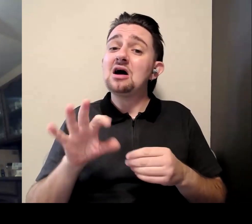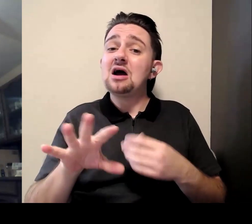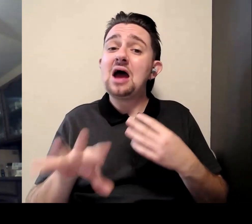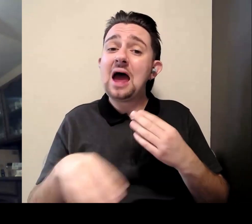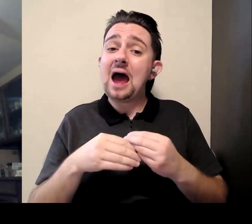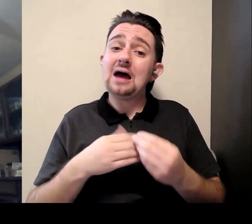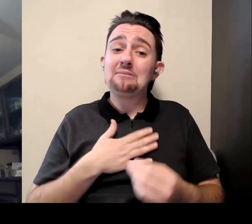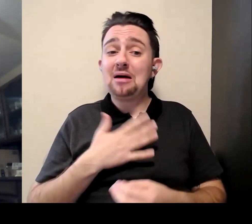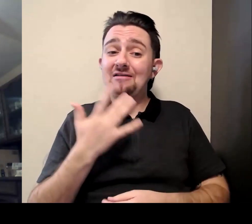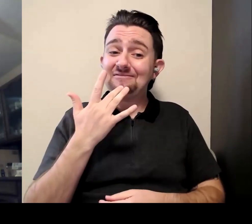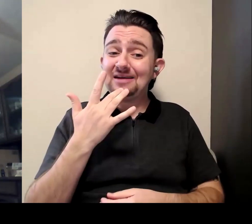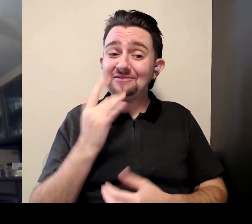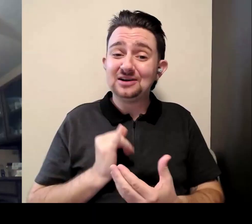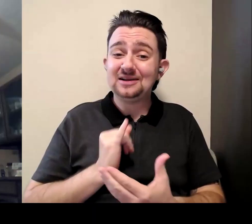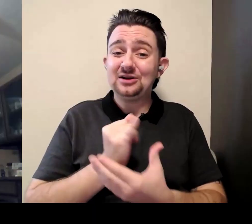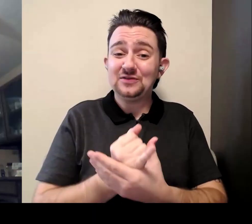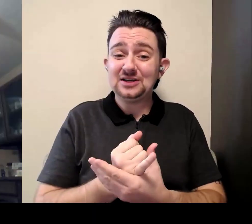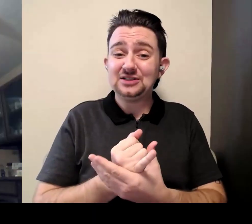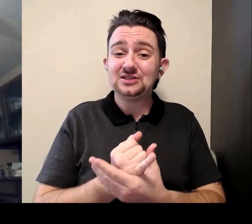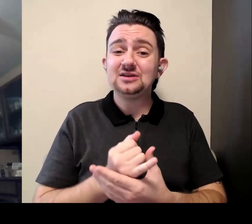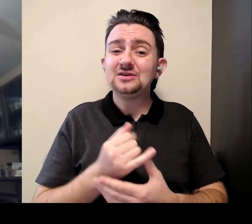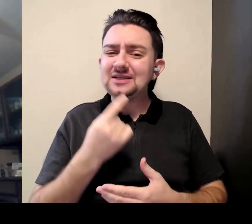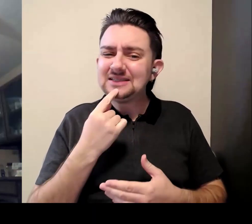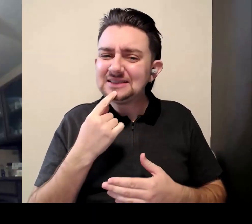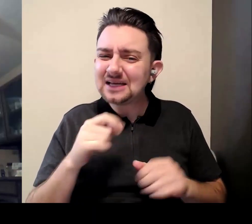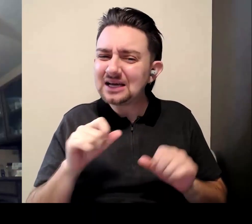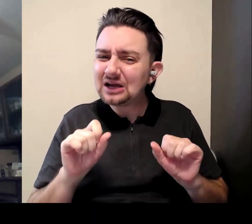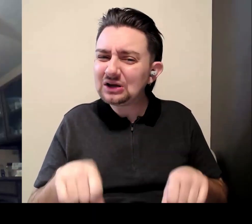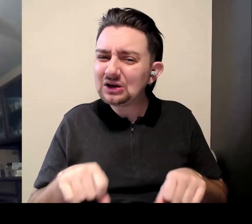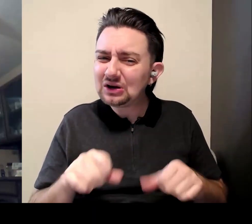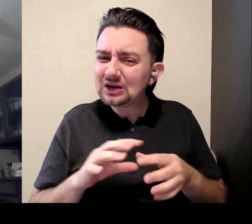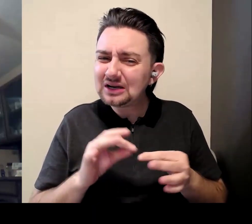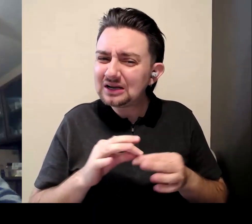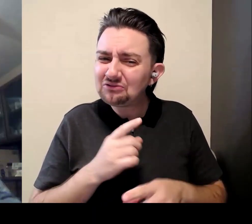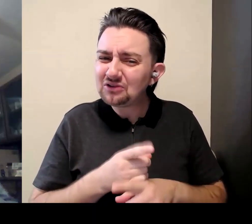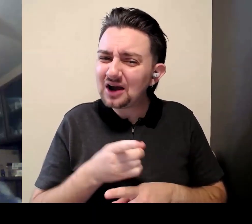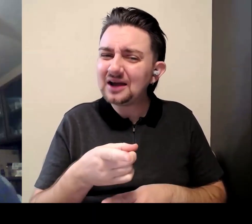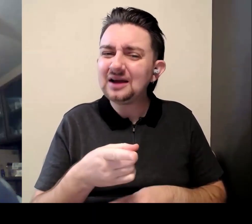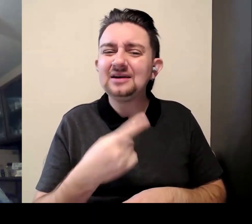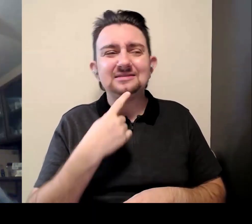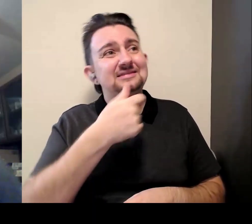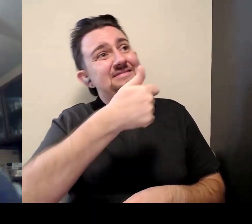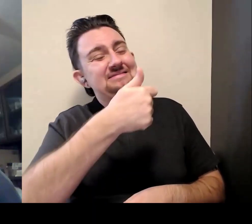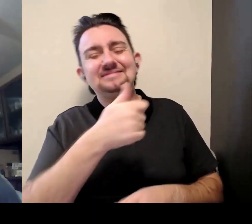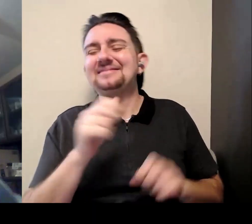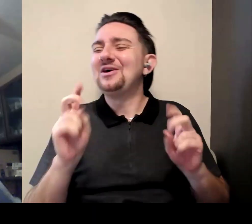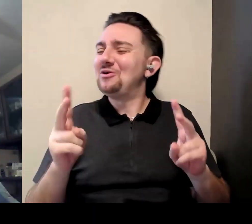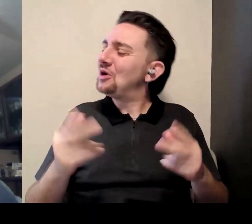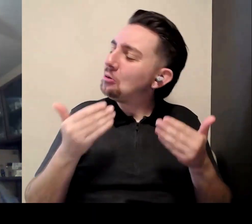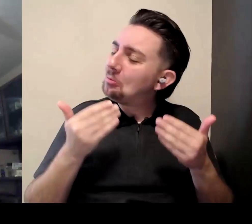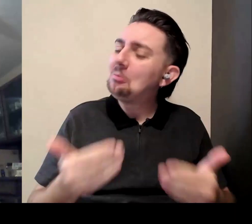We said there would be a place where I can do this. Okay, she's giving me the upward thumb.